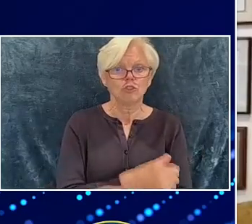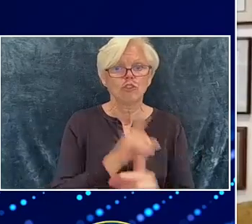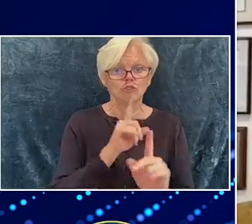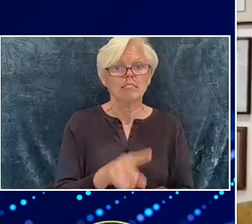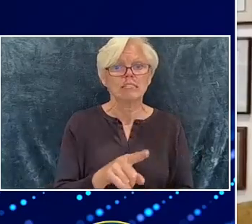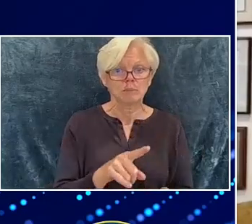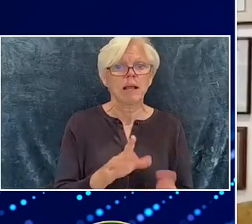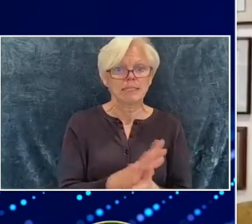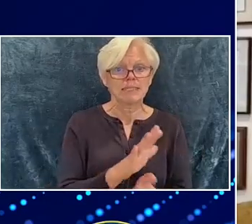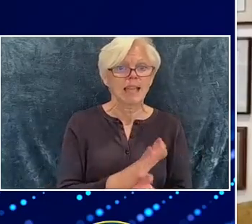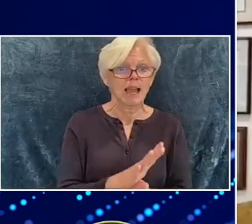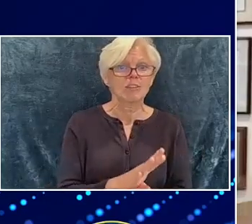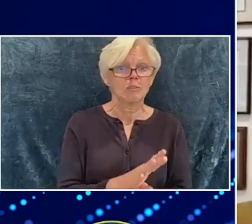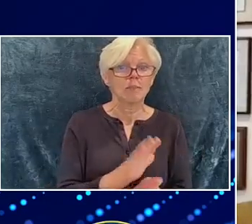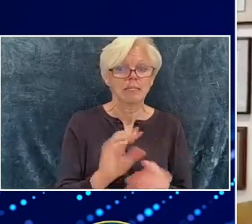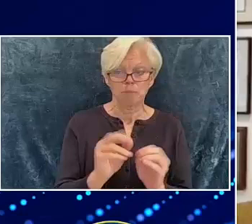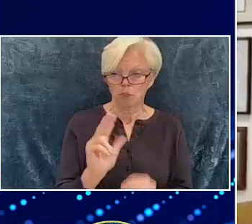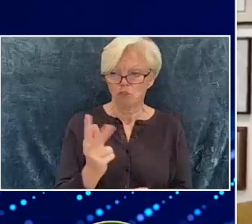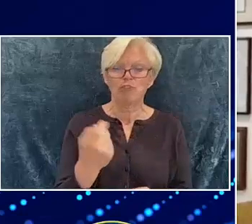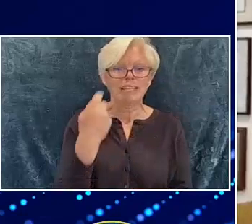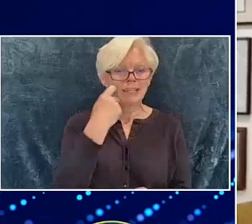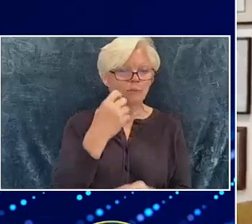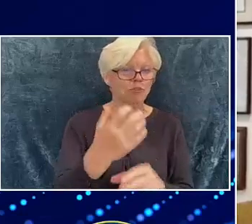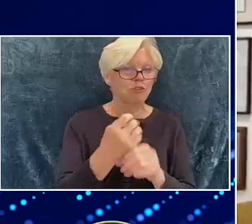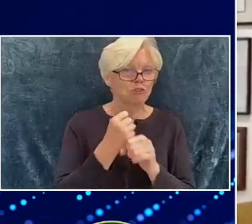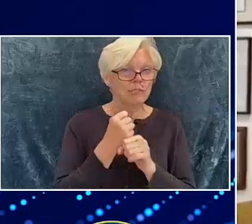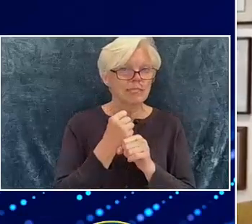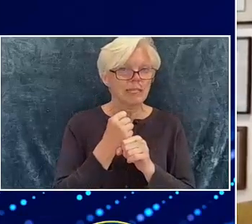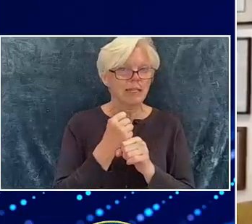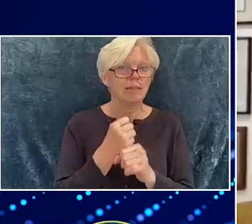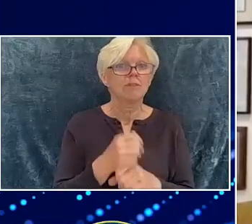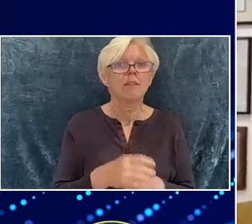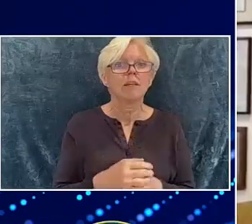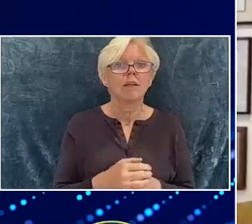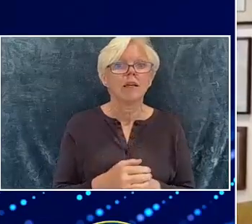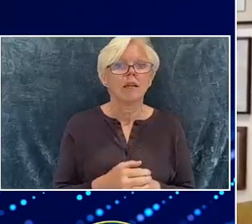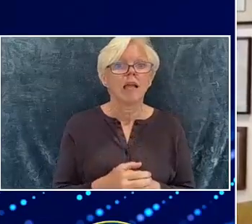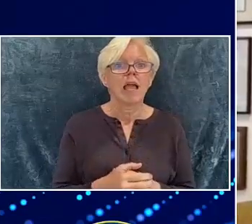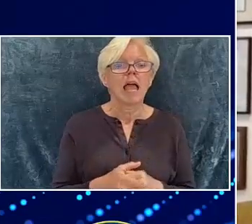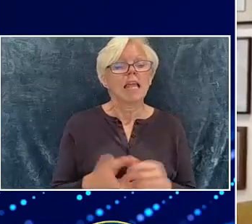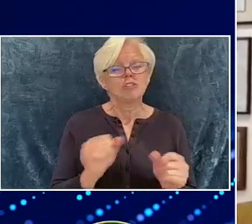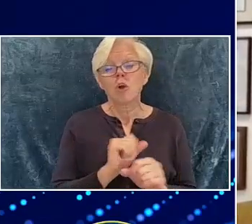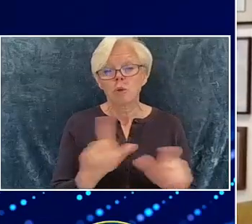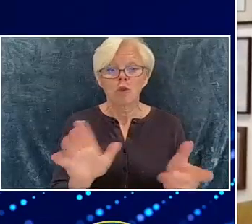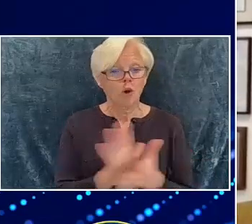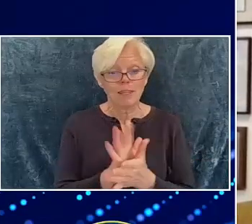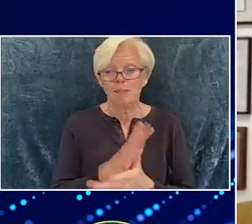And in the flurry of papers, I went to the very last line.